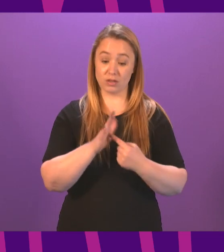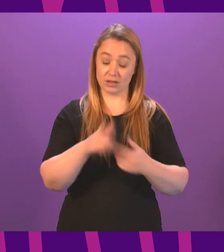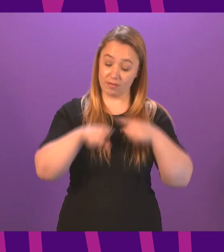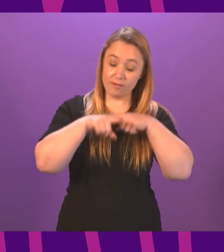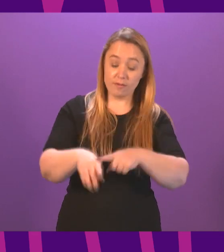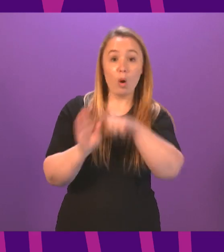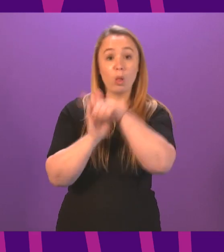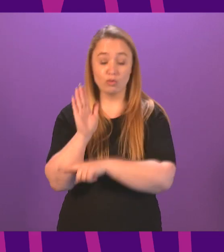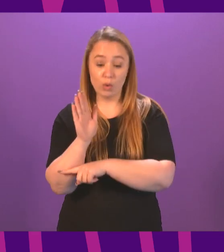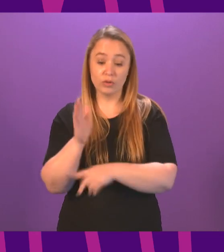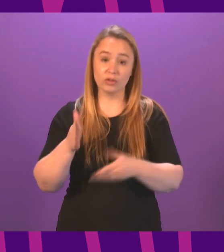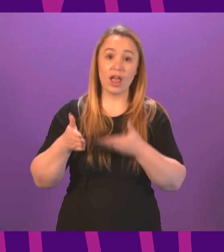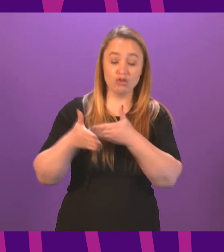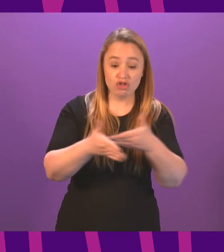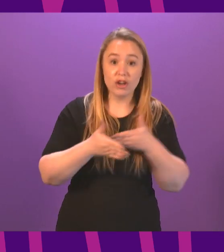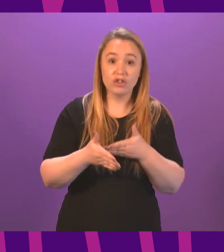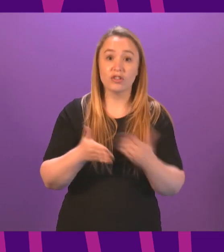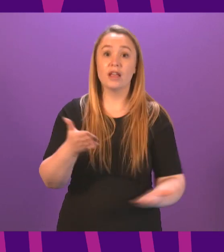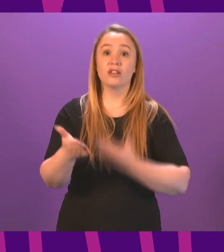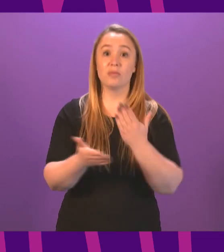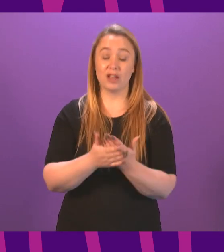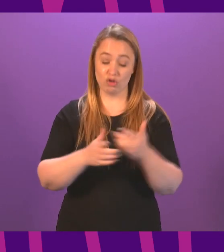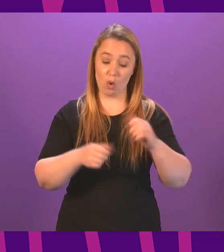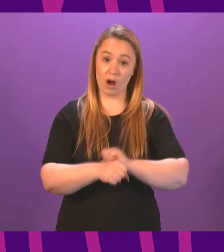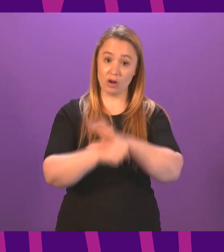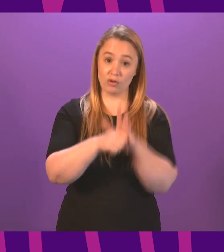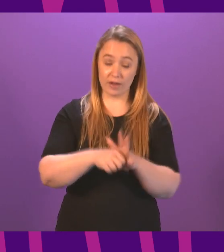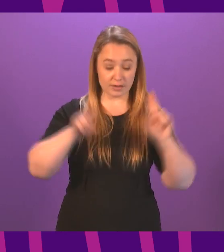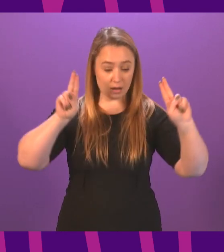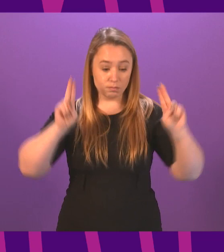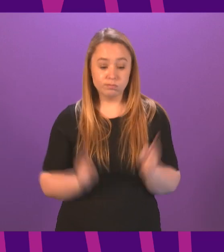phase of the pandemic as quickly and with as little harm as possible.